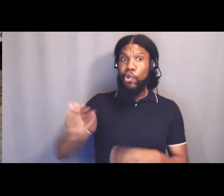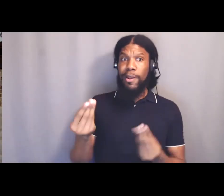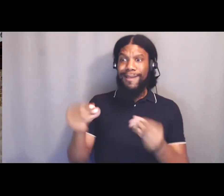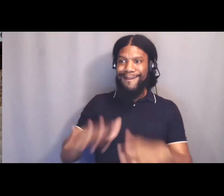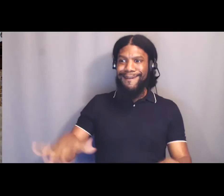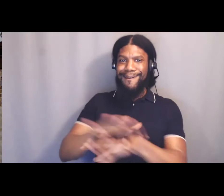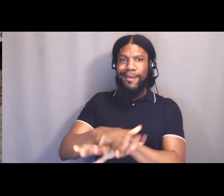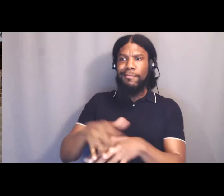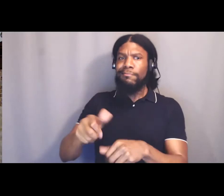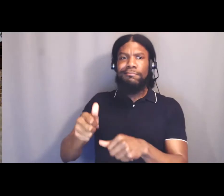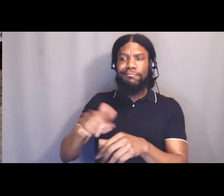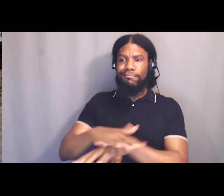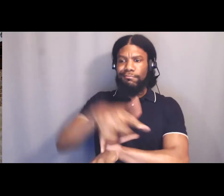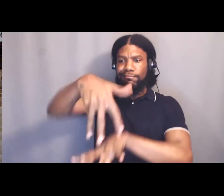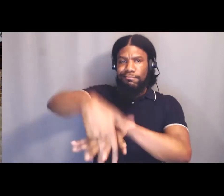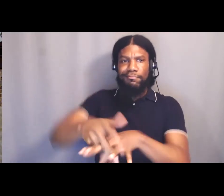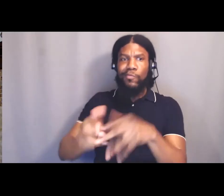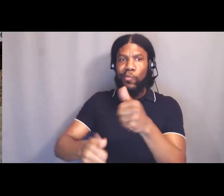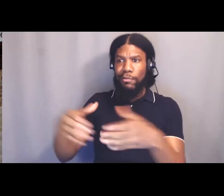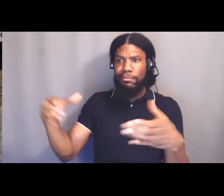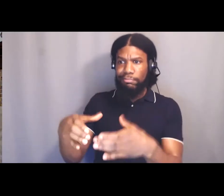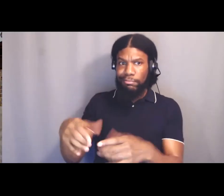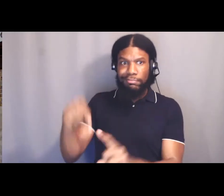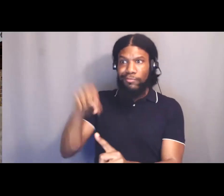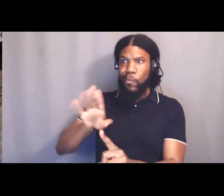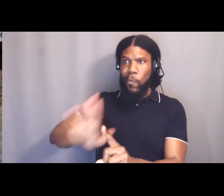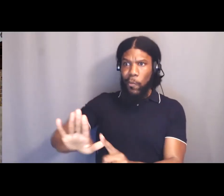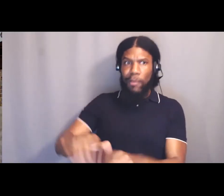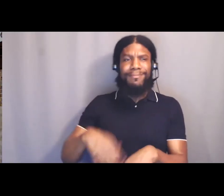So the Tongva are one of the groups, because there's also some pushback